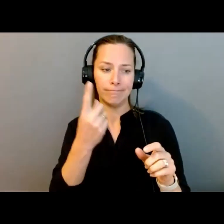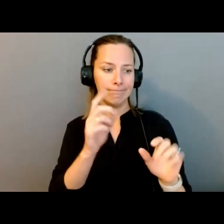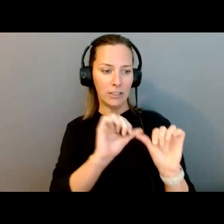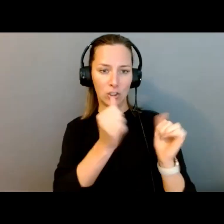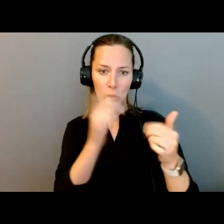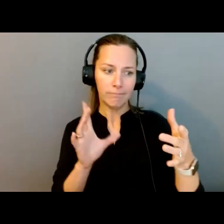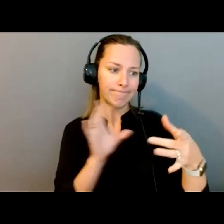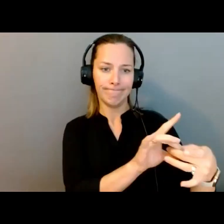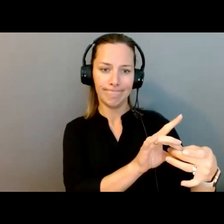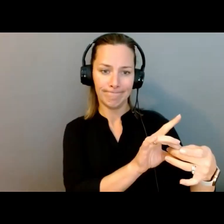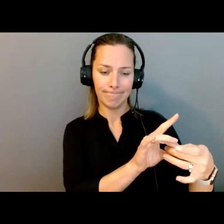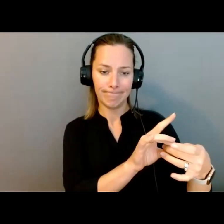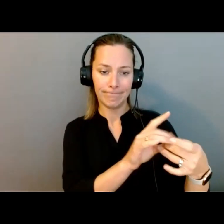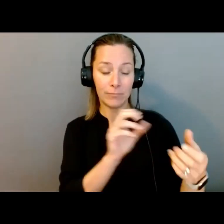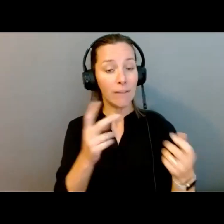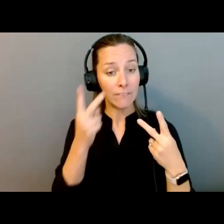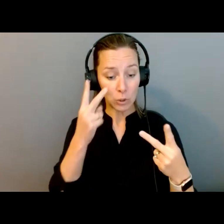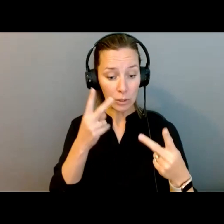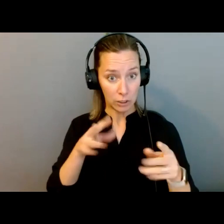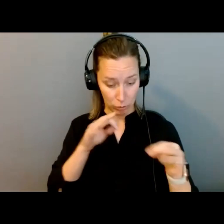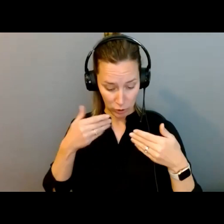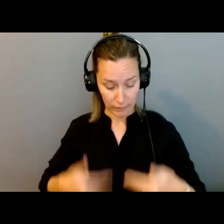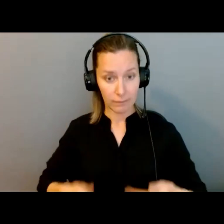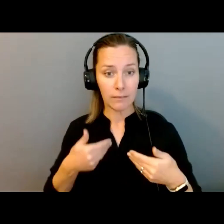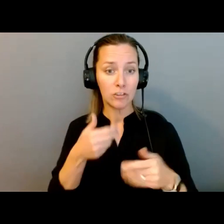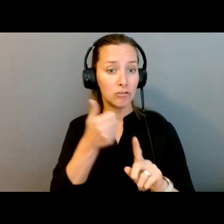If you want, you can provide your visual description as well as an accommodation feature.